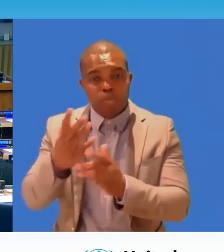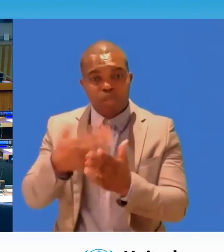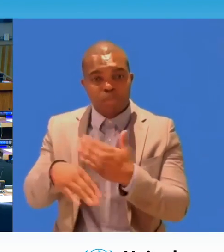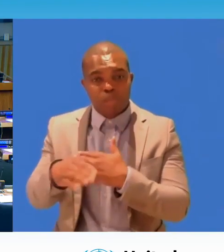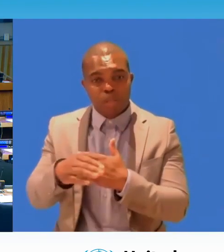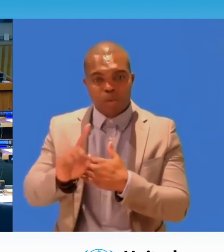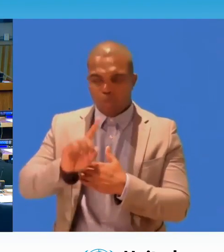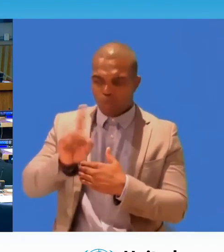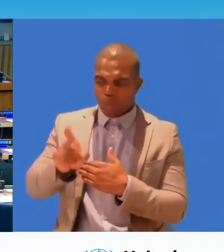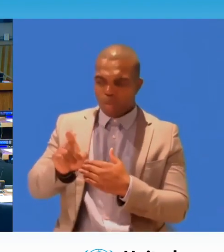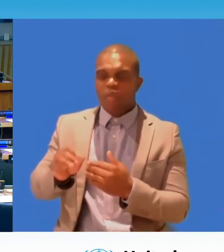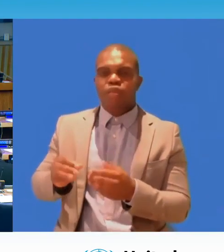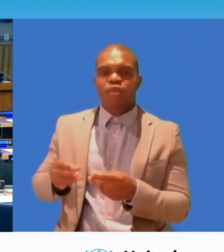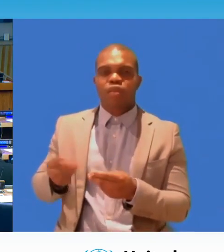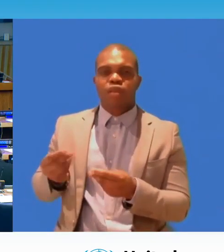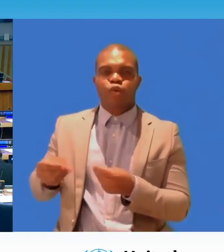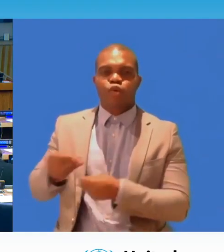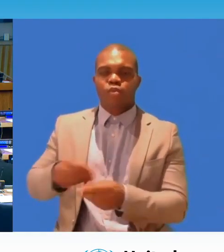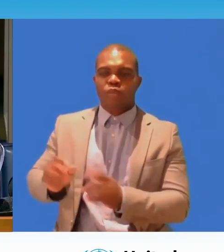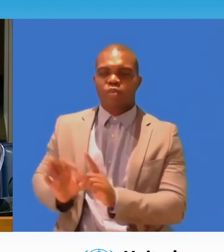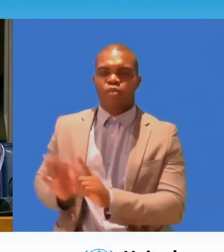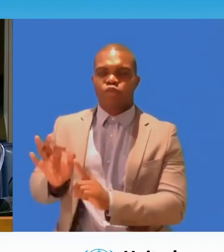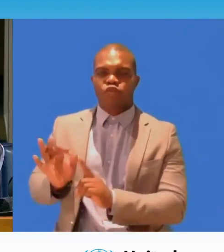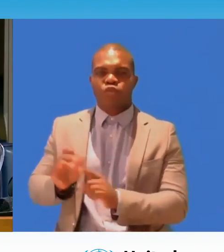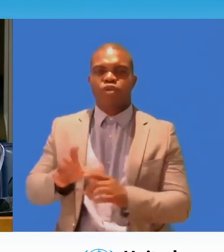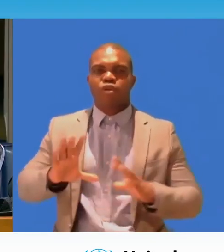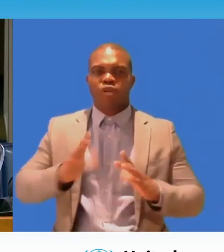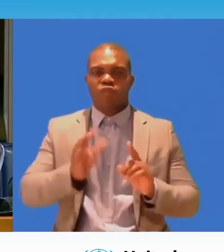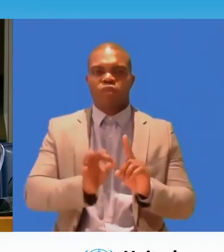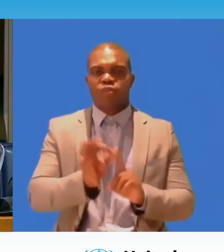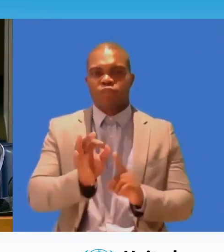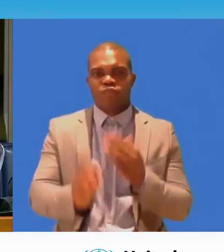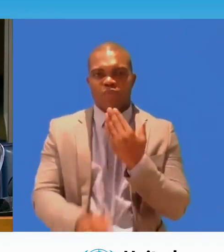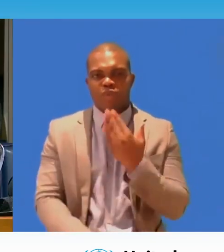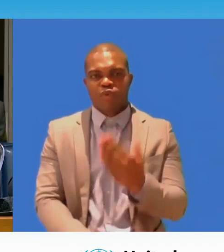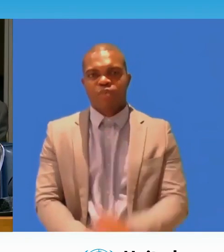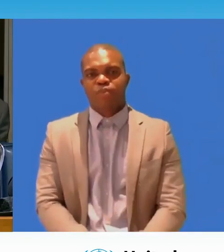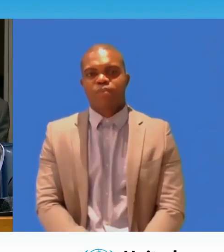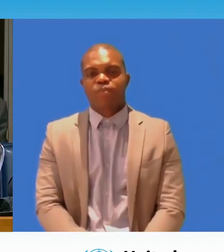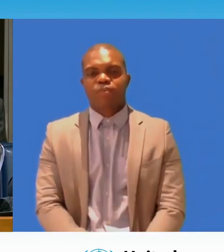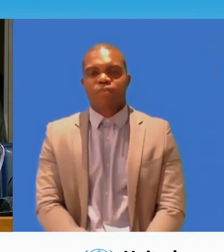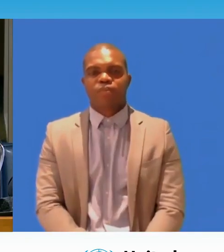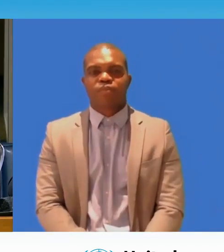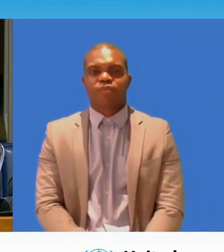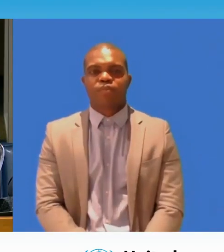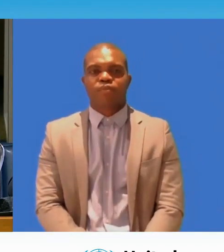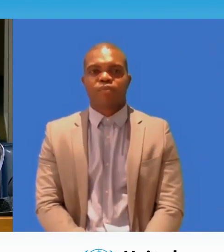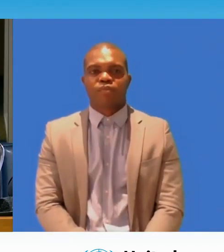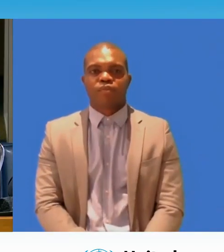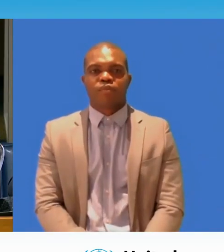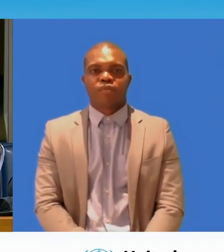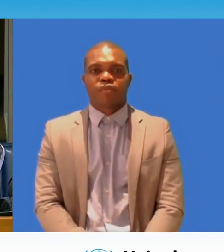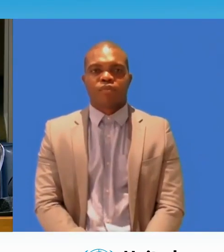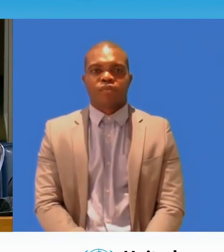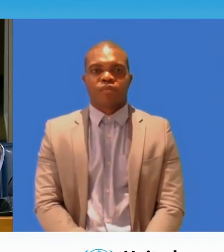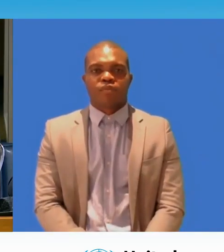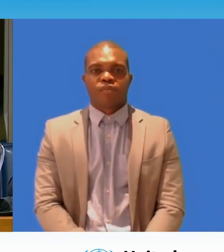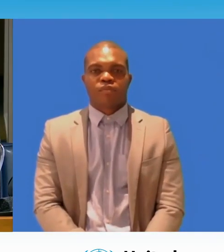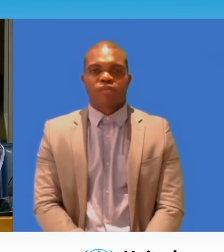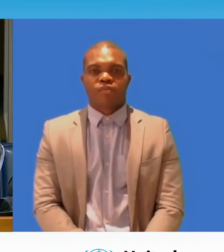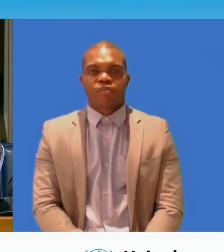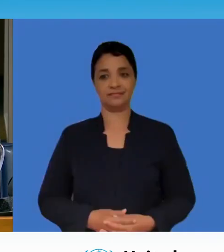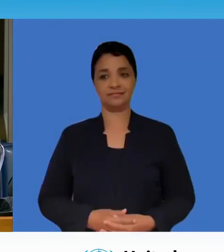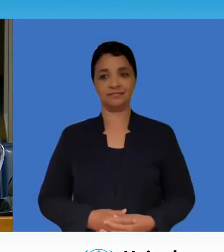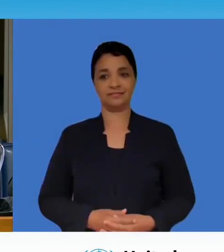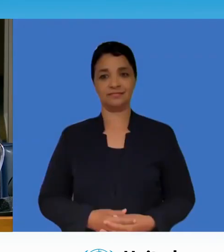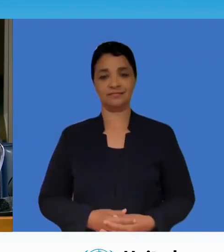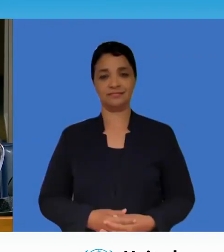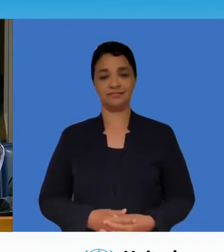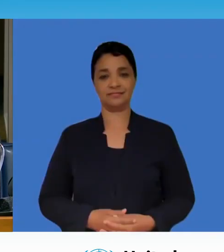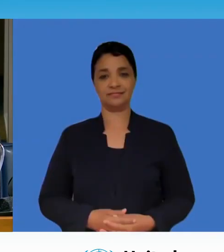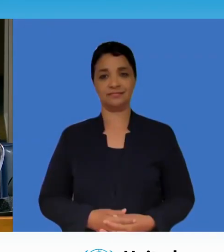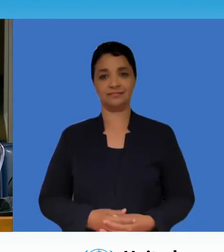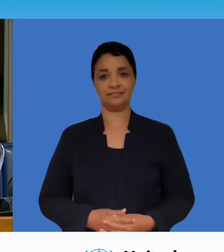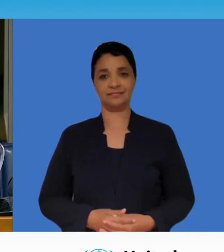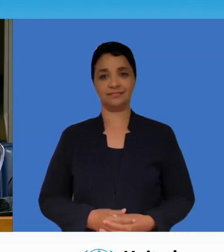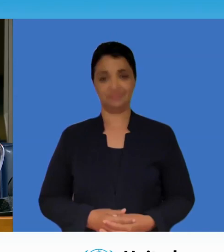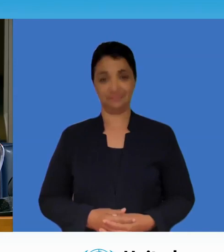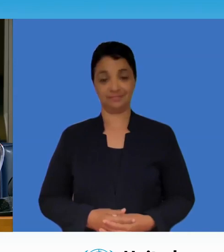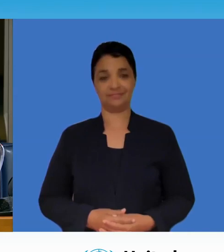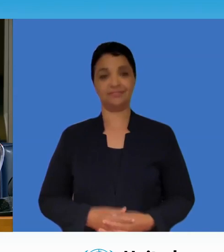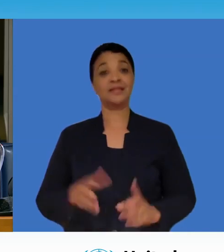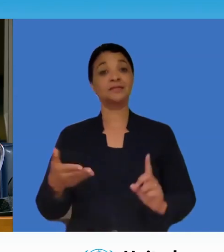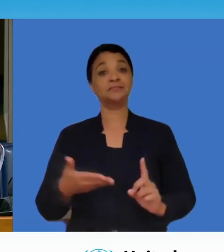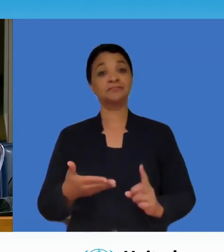you I thank the deined representative of do the dream youth development initiative ladies and